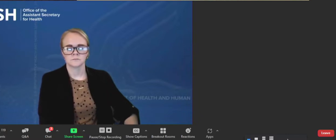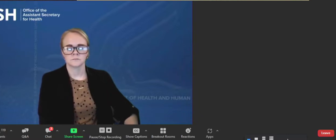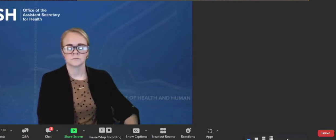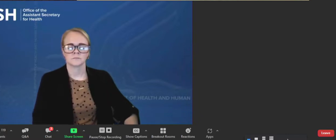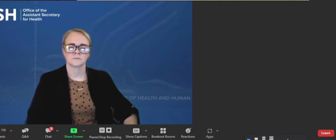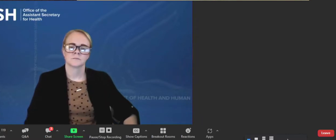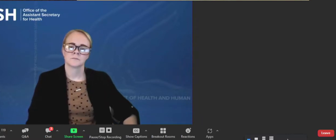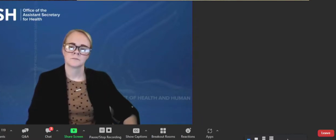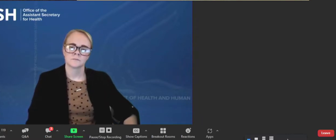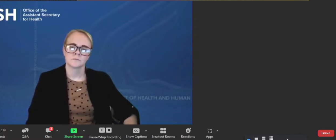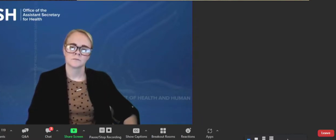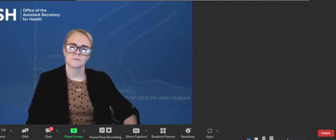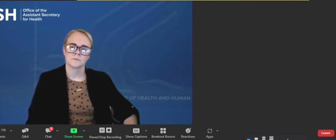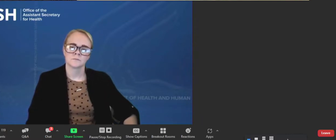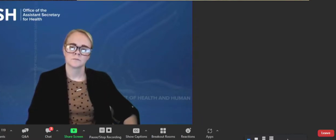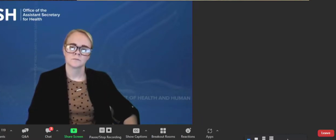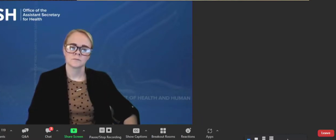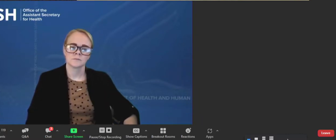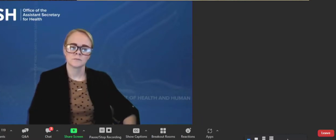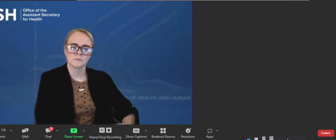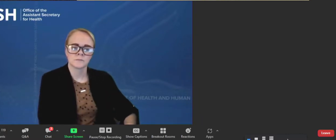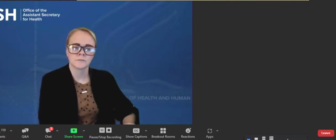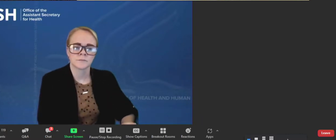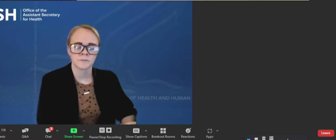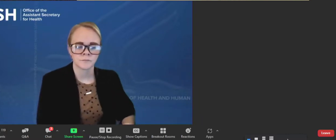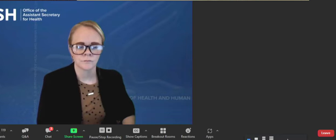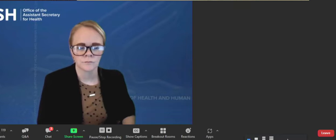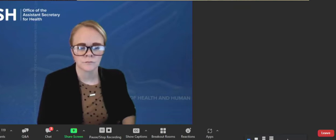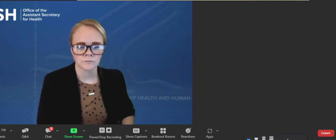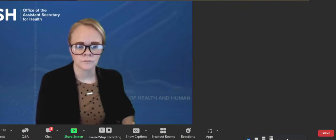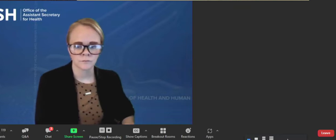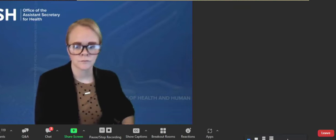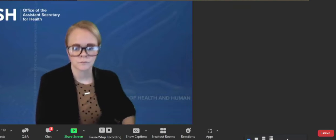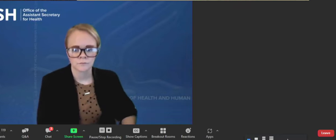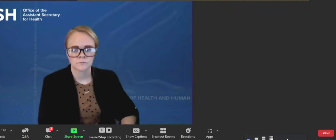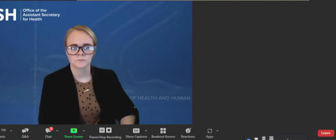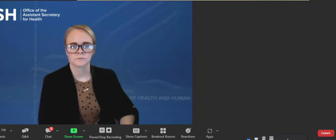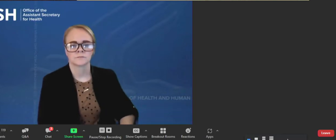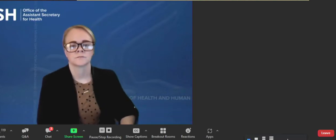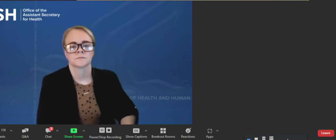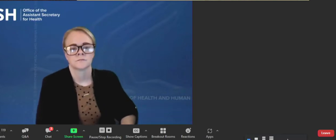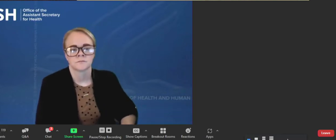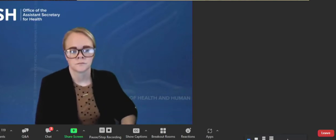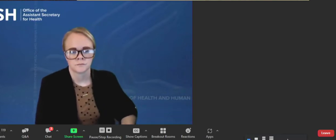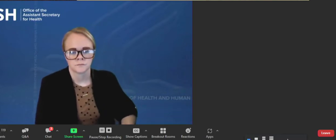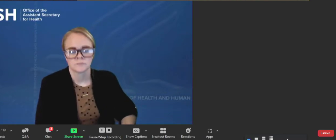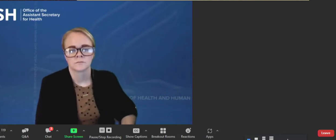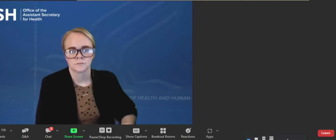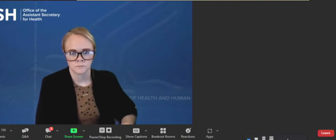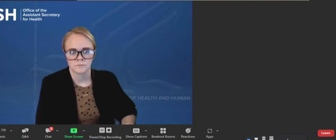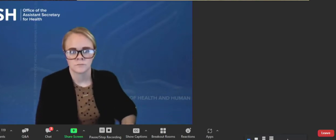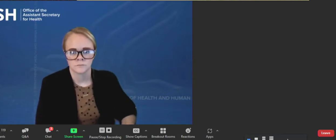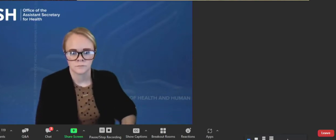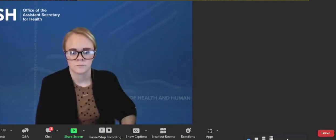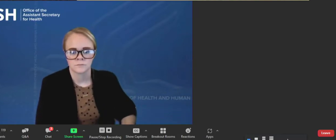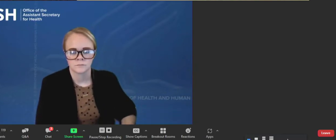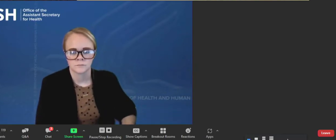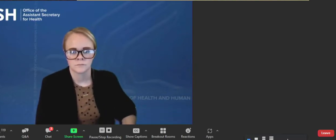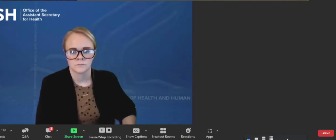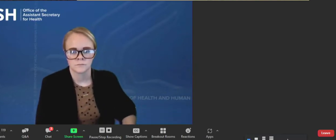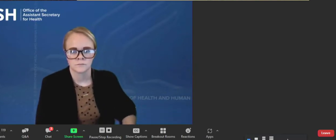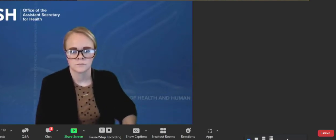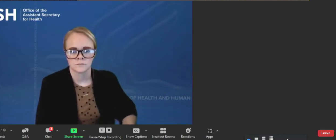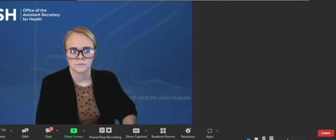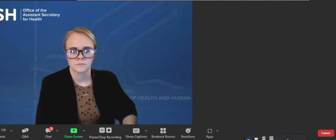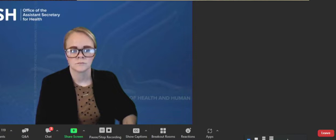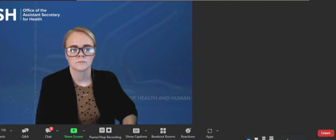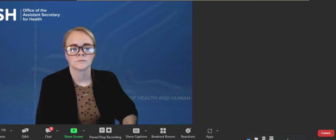who are too afraid to have that open dialog with their physician.